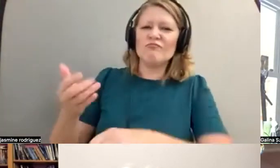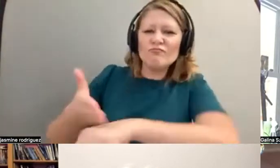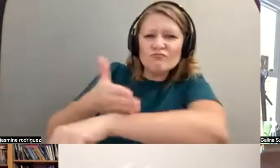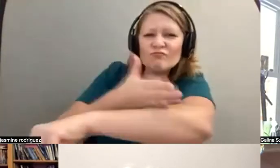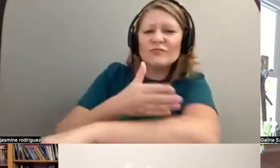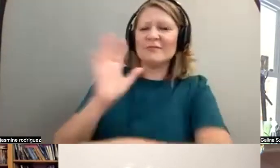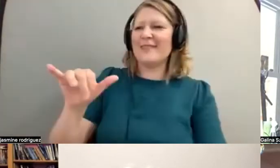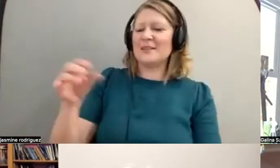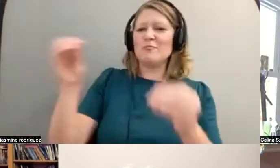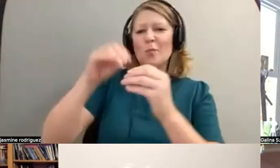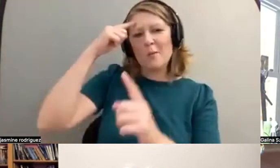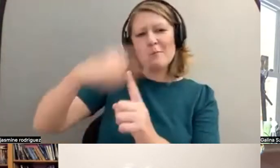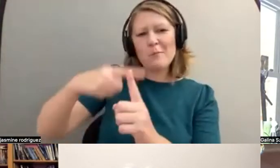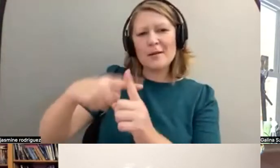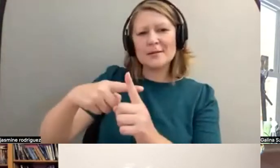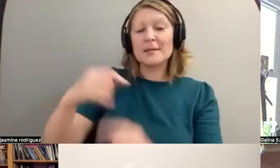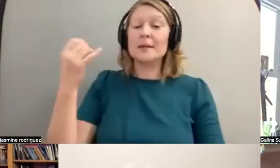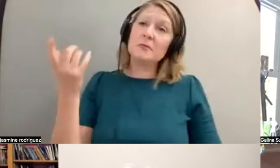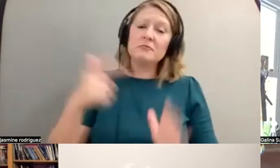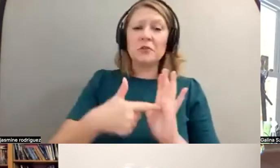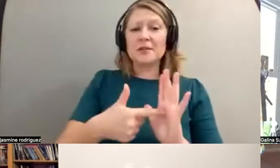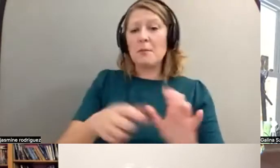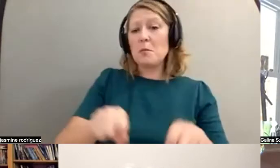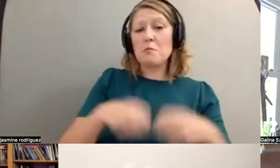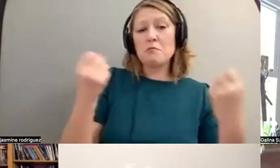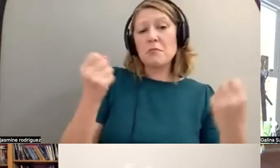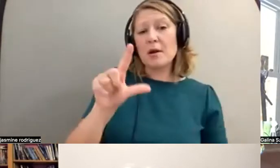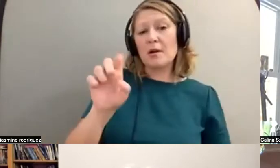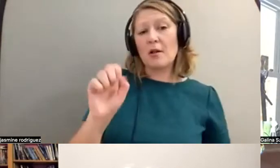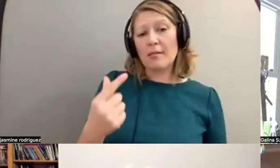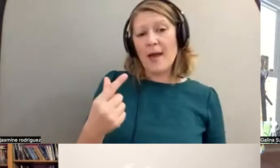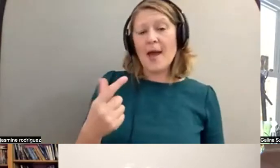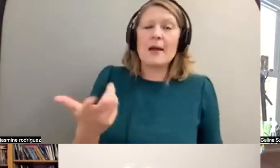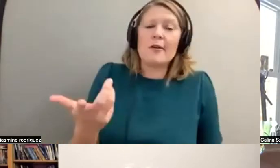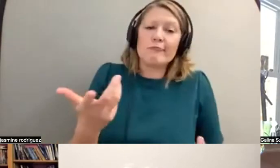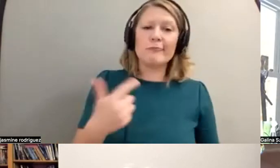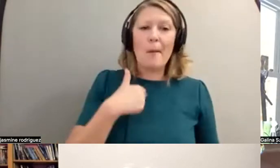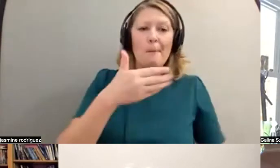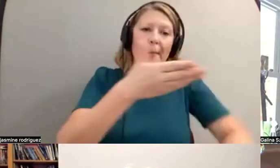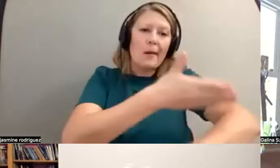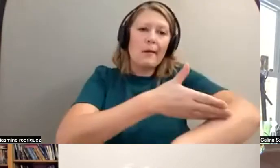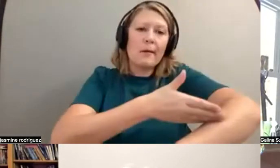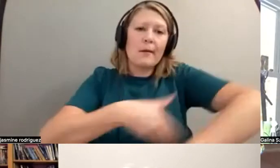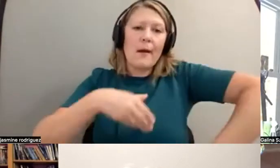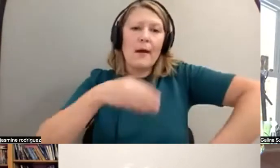because you can't, you know, if you break your leg, you don't say: "Oh, I've got to get rid of my leg!" You use a crutch for a while, and then you know,